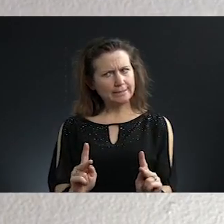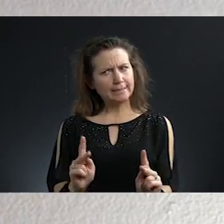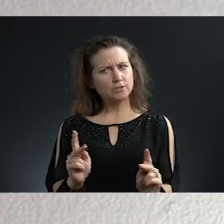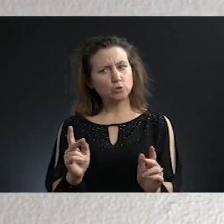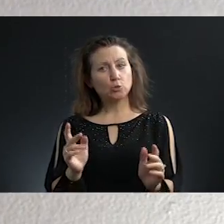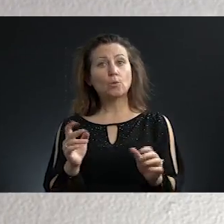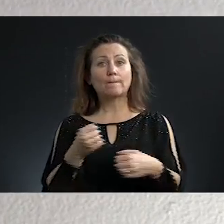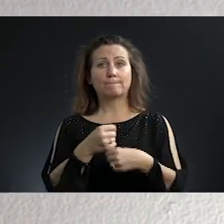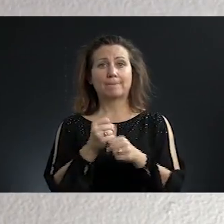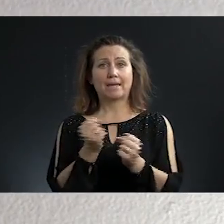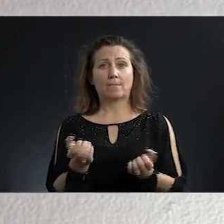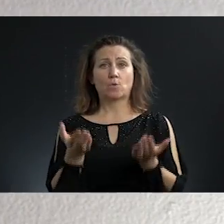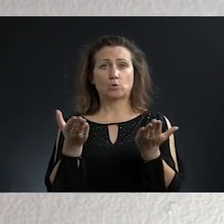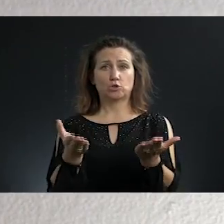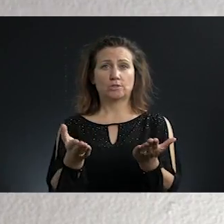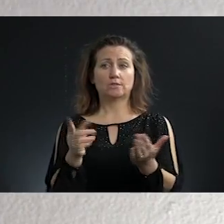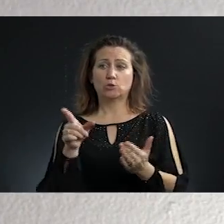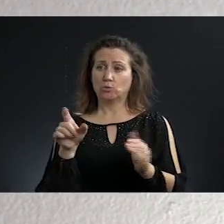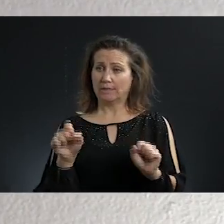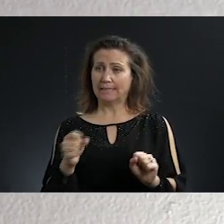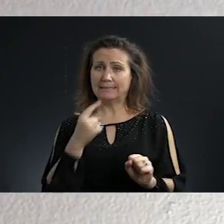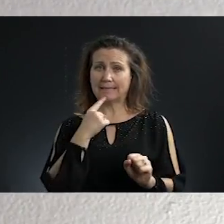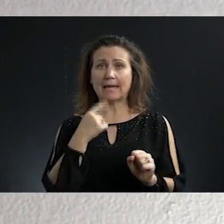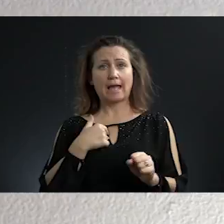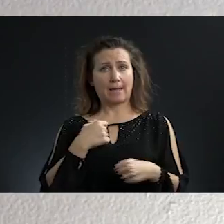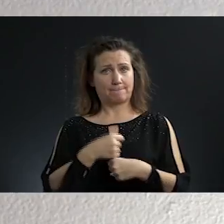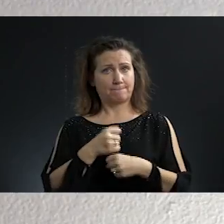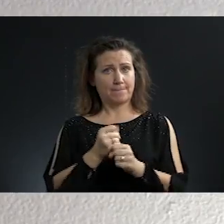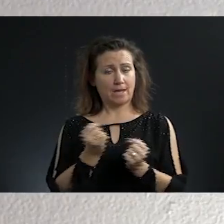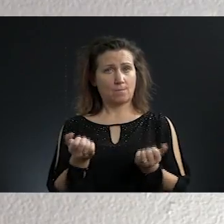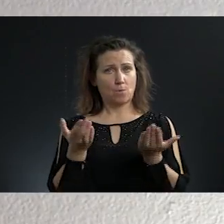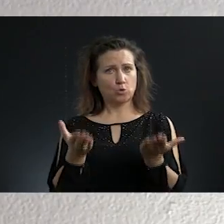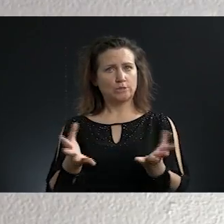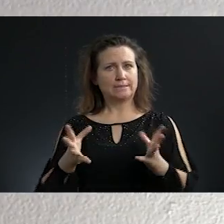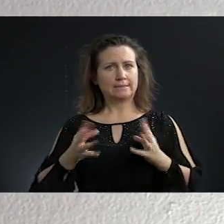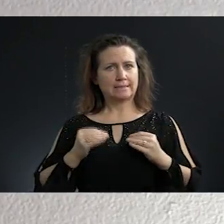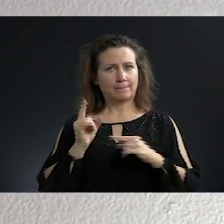You can do that by saying I make a motion to accept the minutes as presented